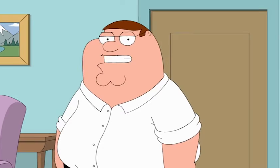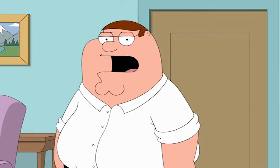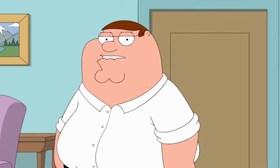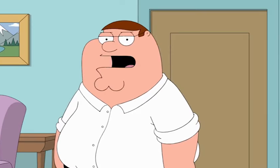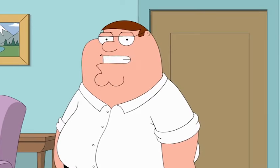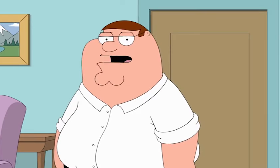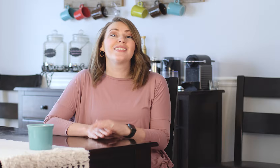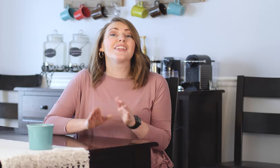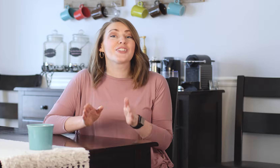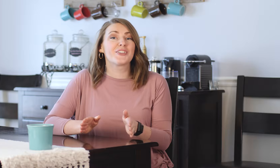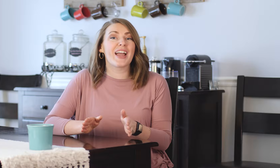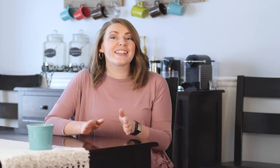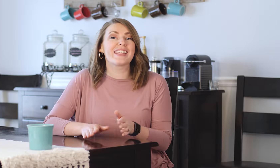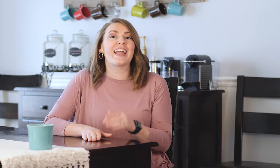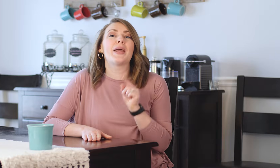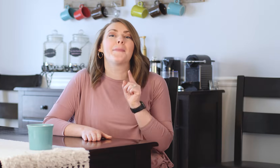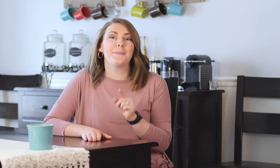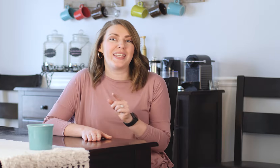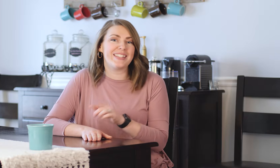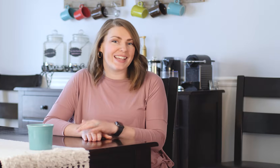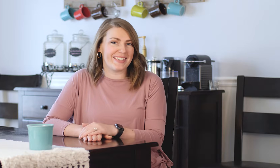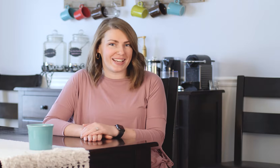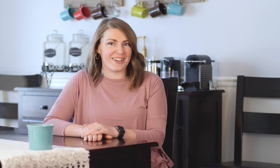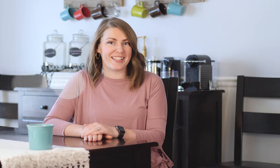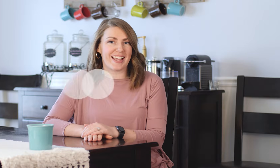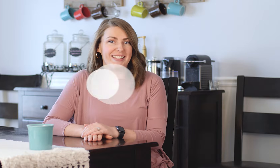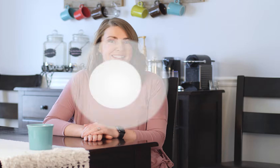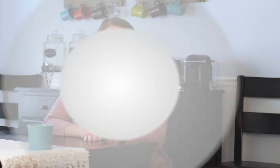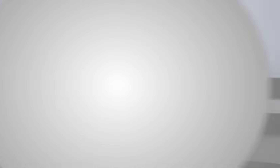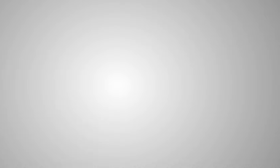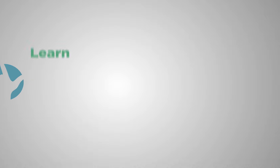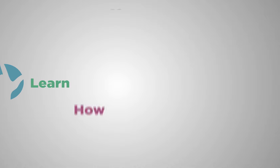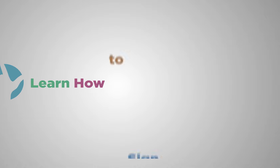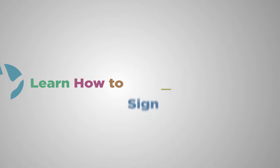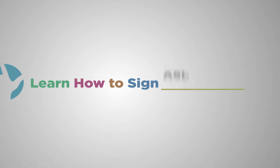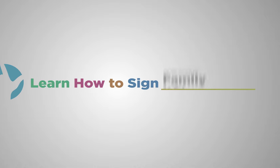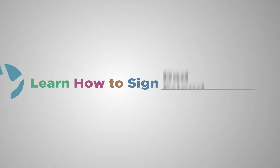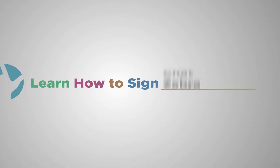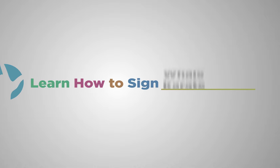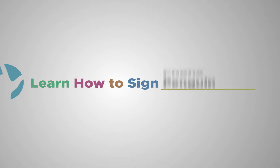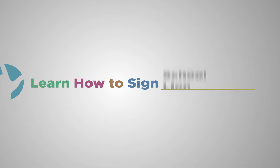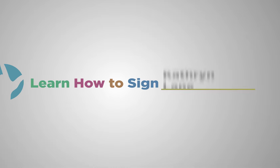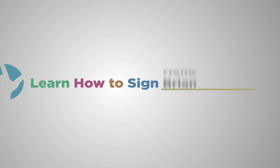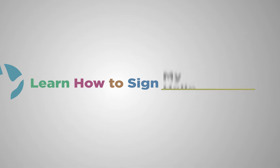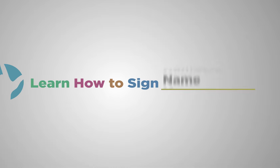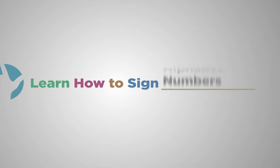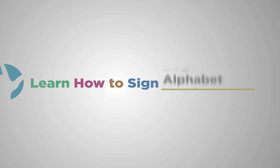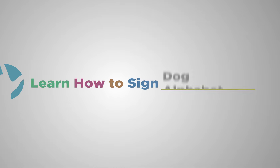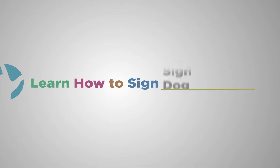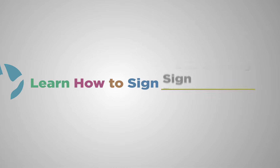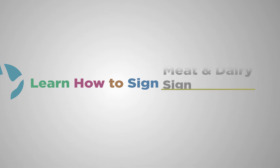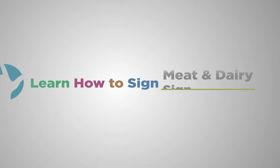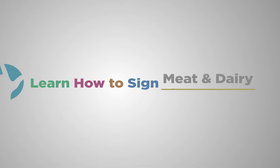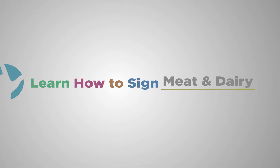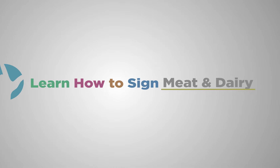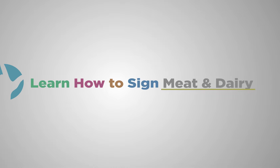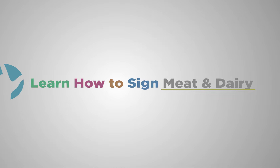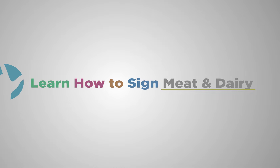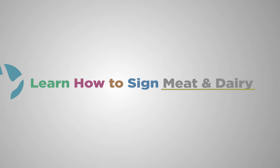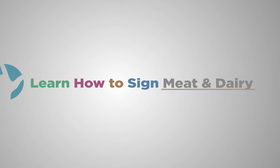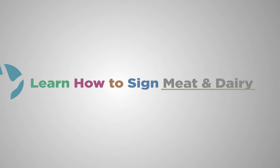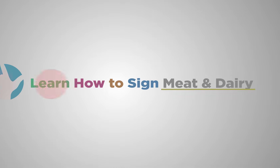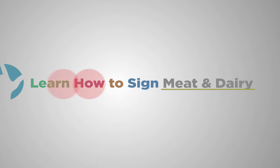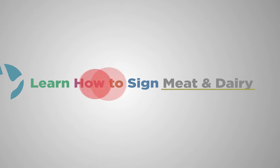Not funny. Let's learn how to sign meat and dairy signs.